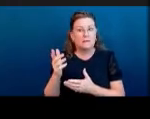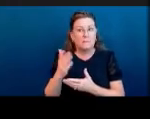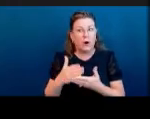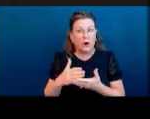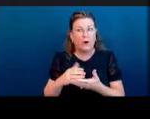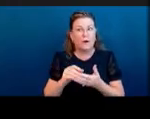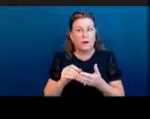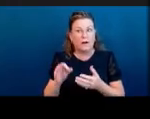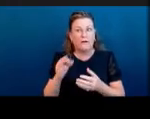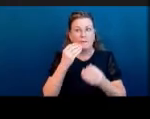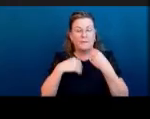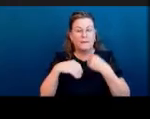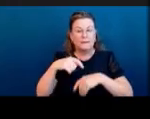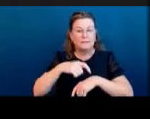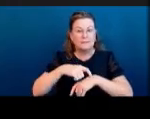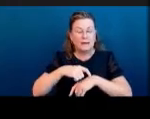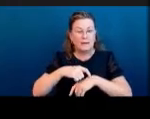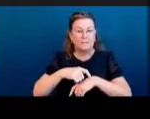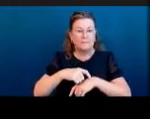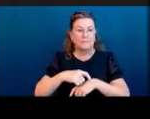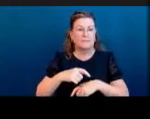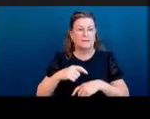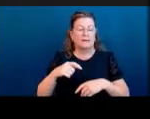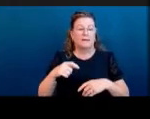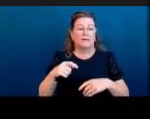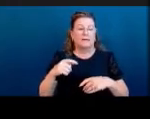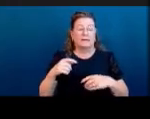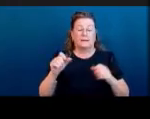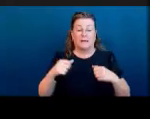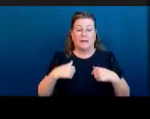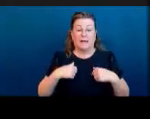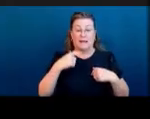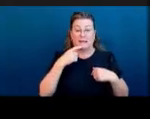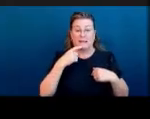I going to sit here today and say, introduce appliances to all